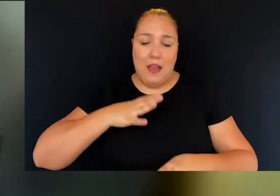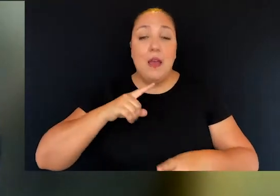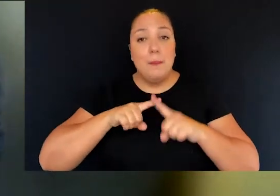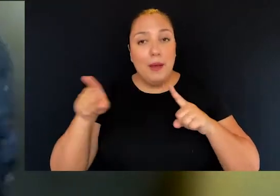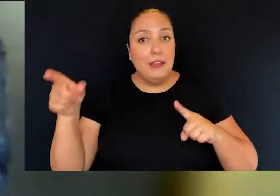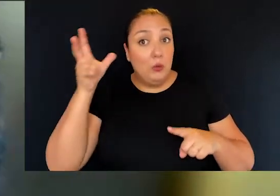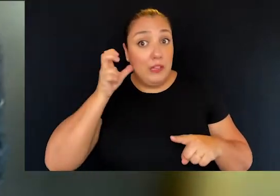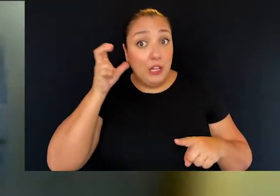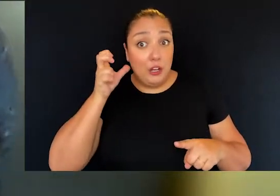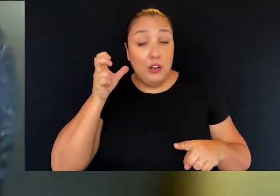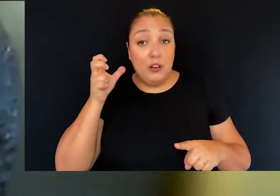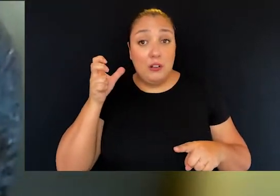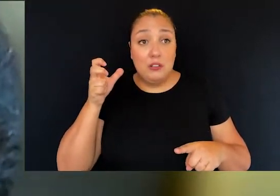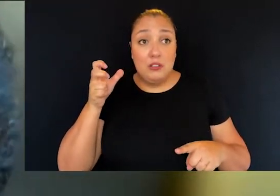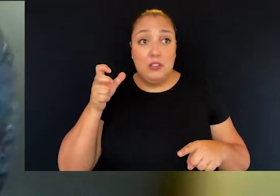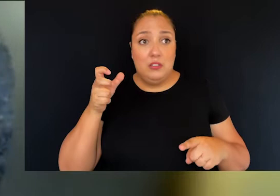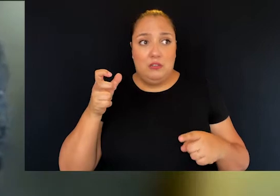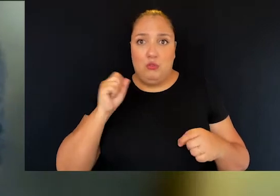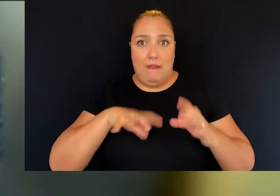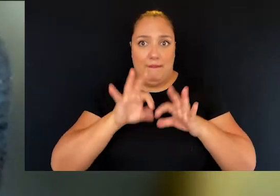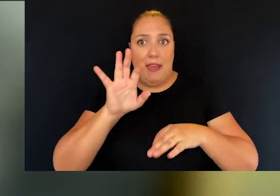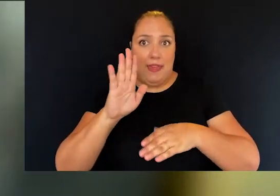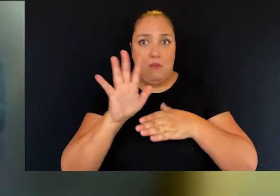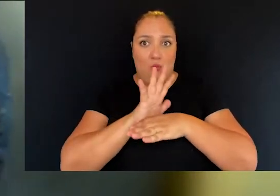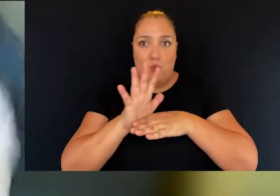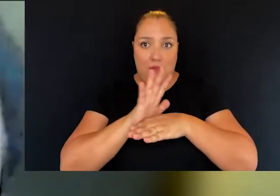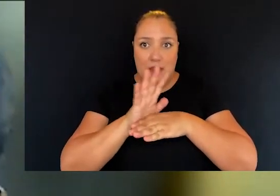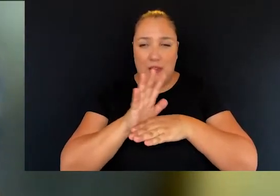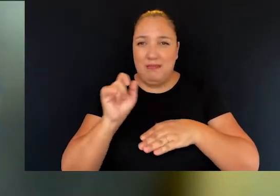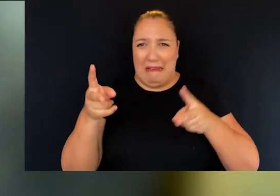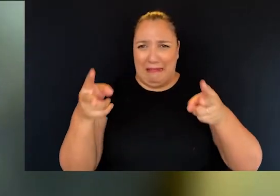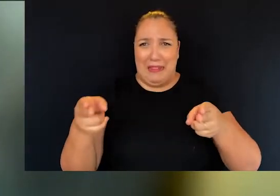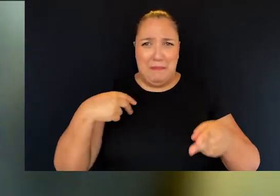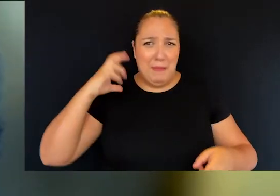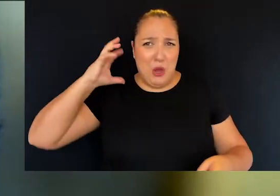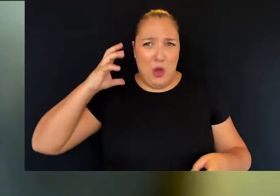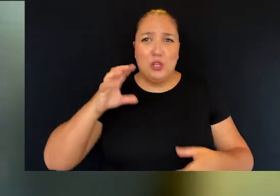you can find a clip of it almost anywhere, even just to get the audio, which is he yells,